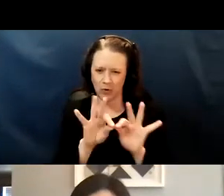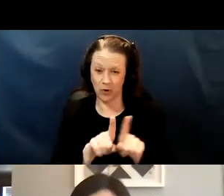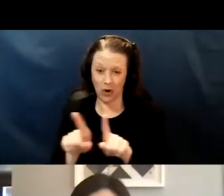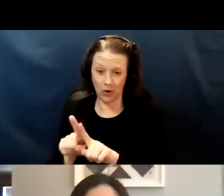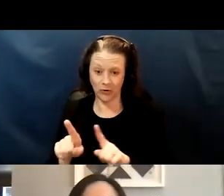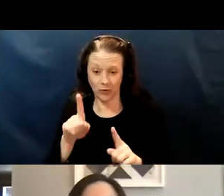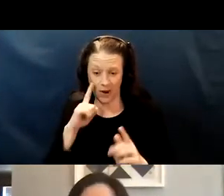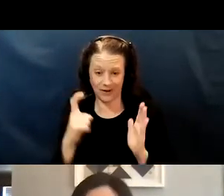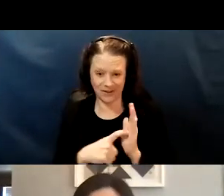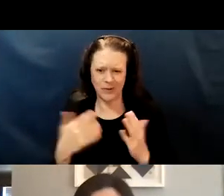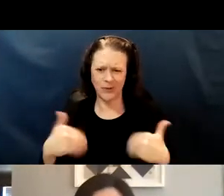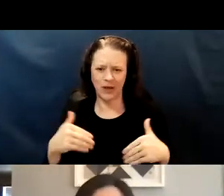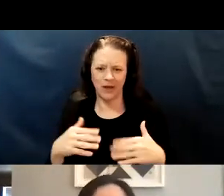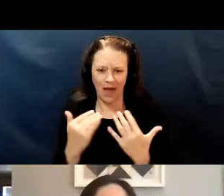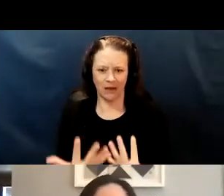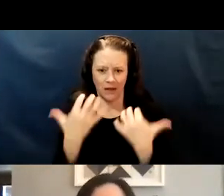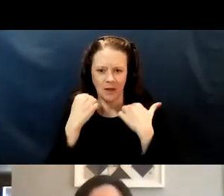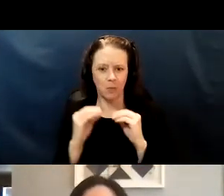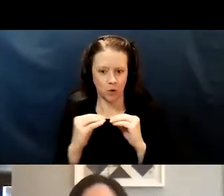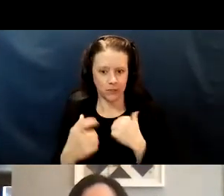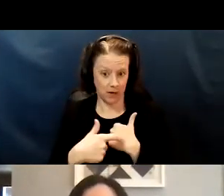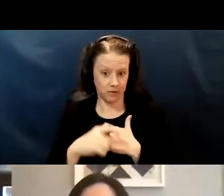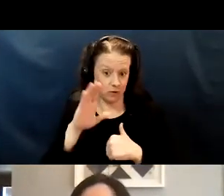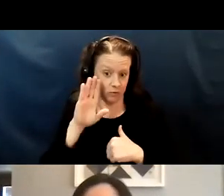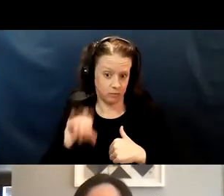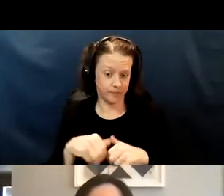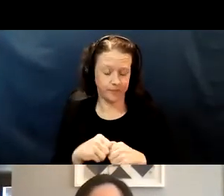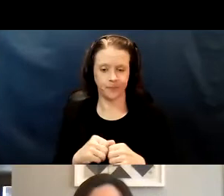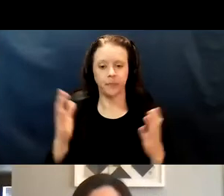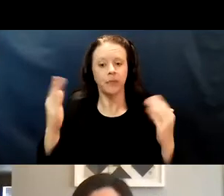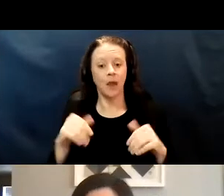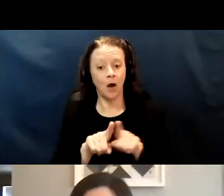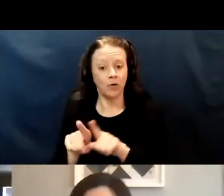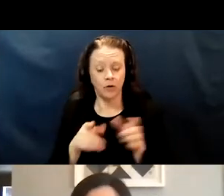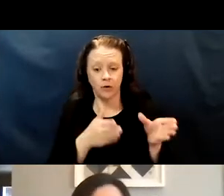time. So be aware of that. There's also ways in which you design your slides or what